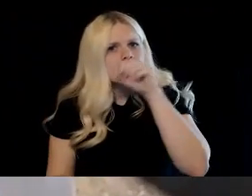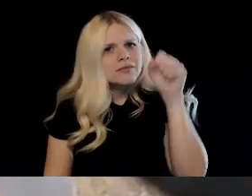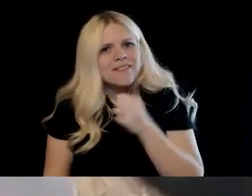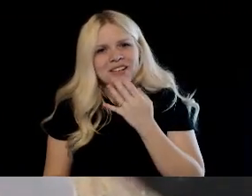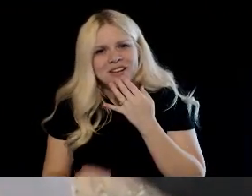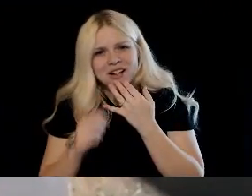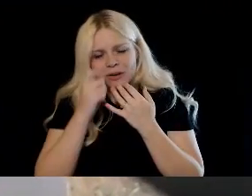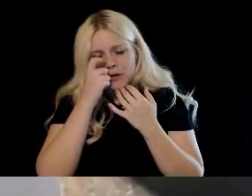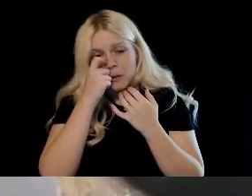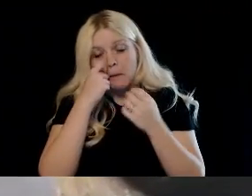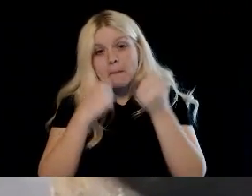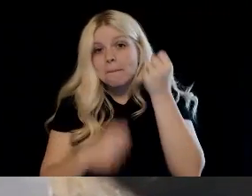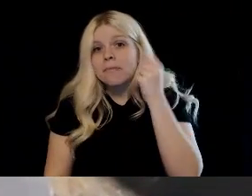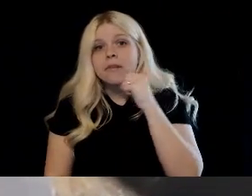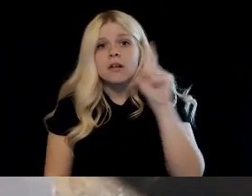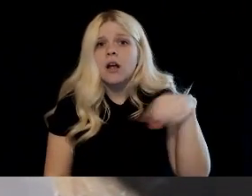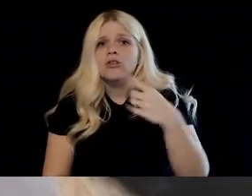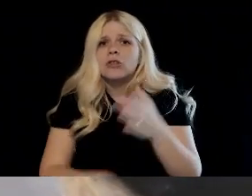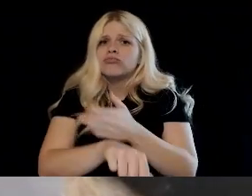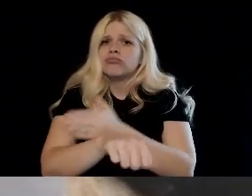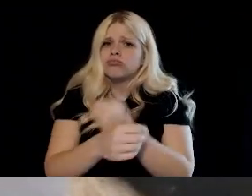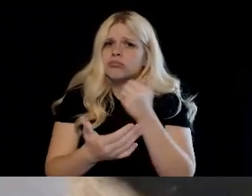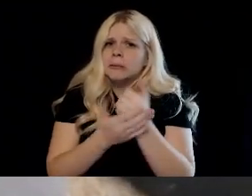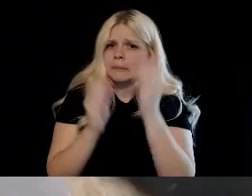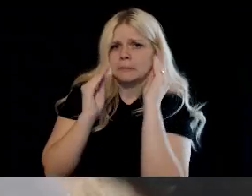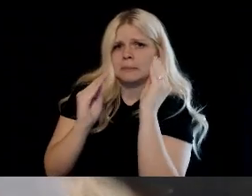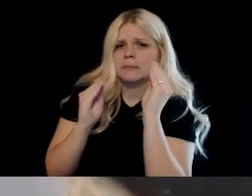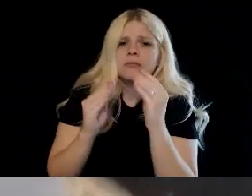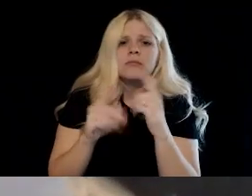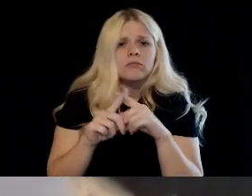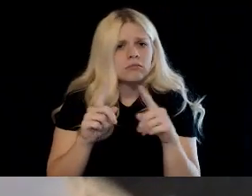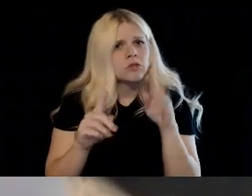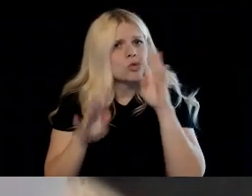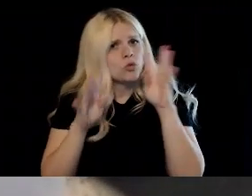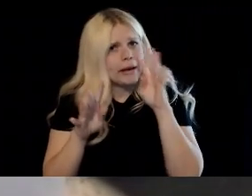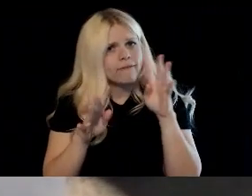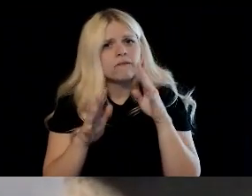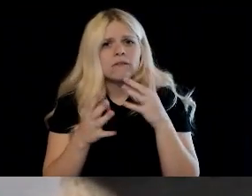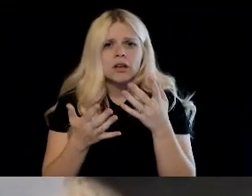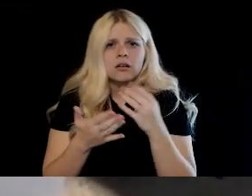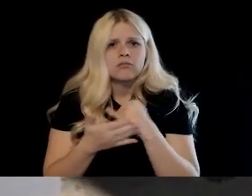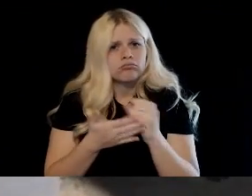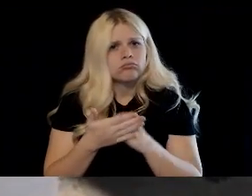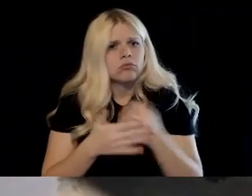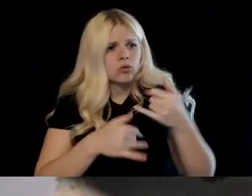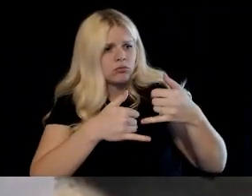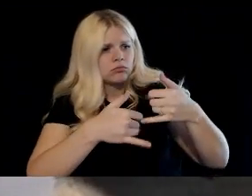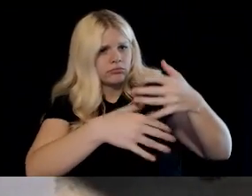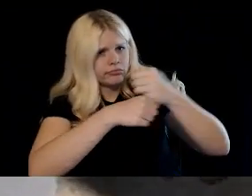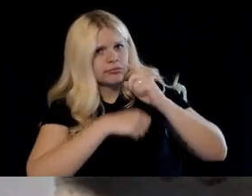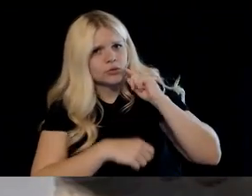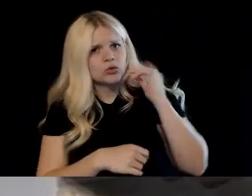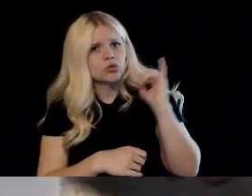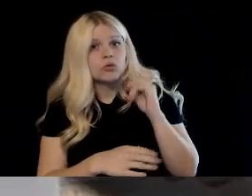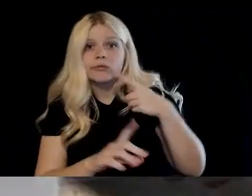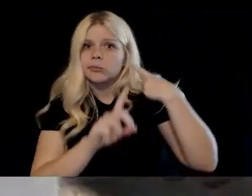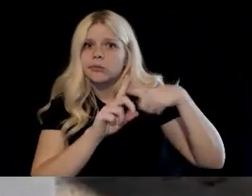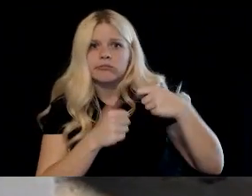like hold the paintbrush, show us your creativity, do stuff and get rewarded- which means it's a very positive behavior. Holding stuff in their